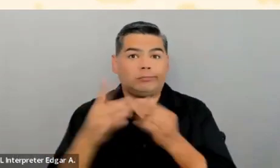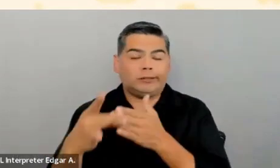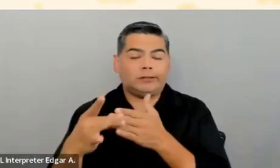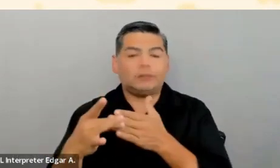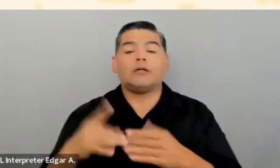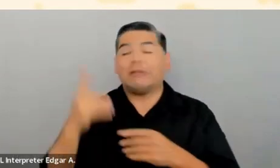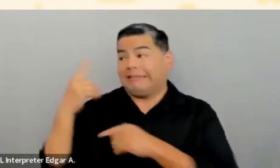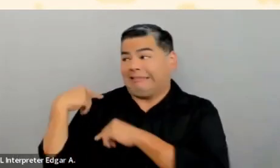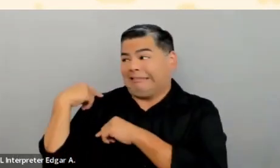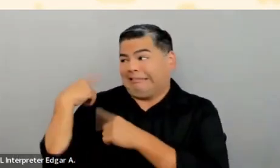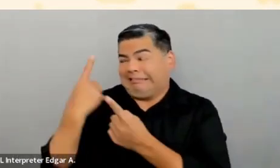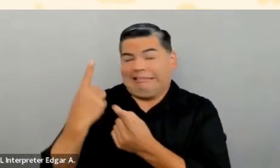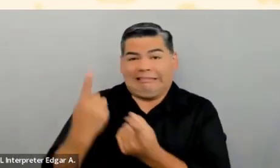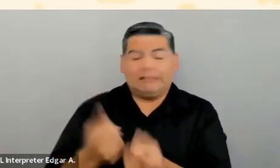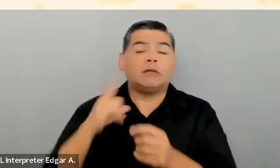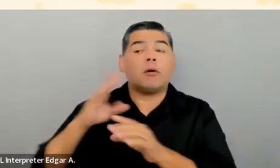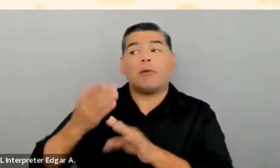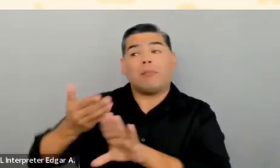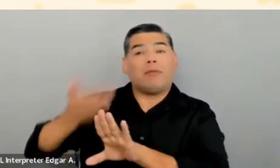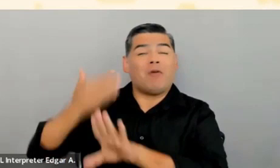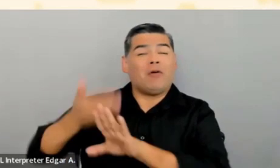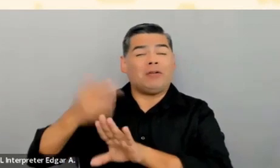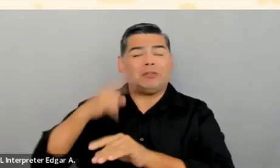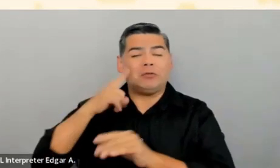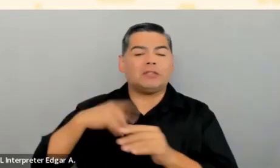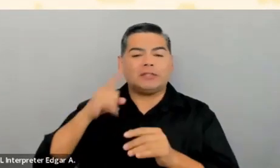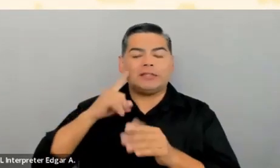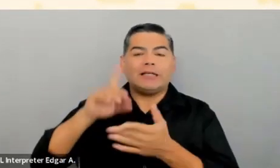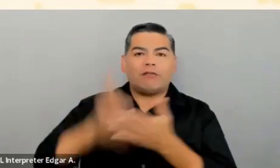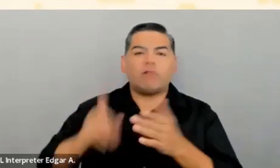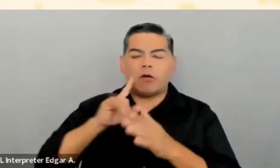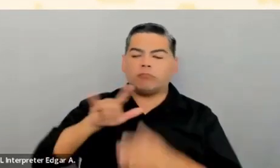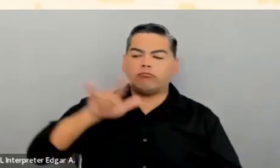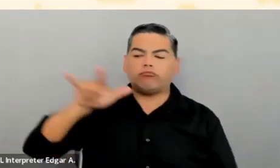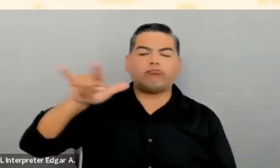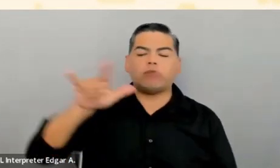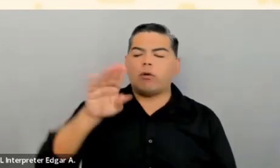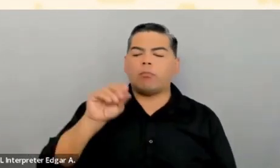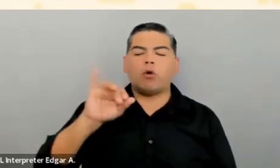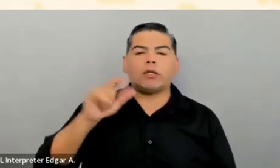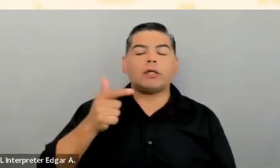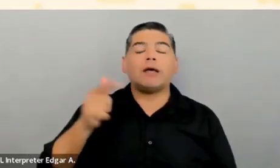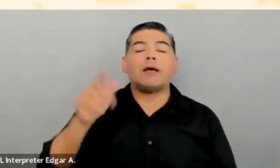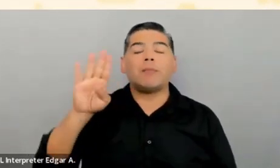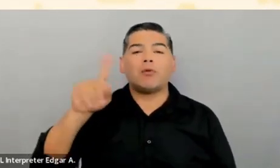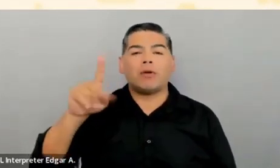Gen was a developer for Boeing on the B1 bomber and was a lecturer at Ohio State University's Computer Science department.